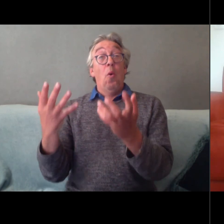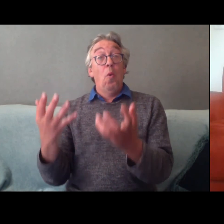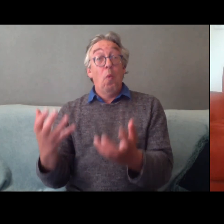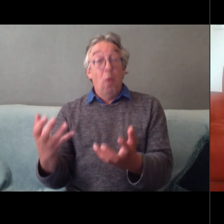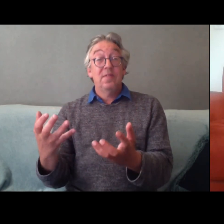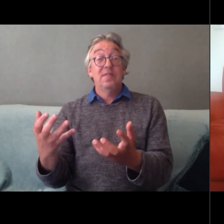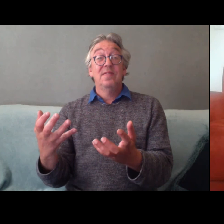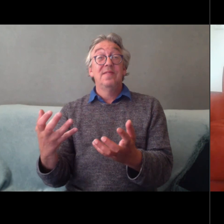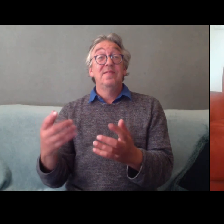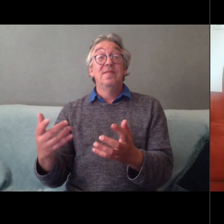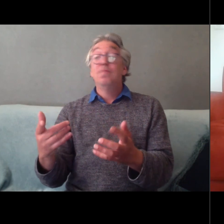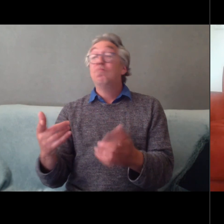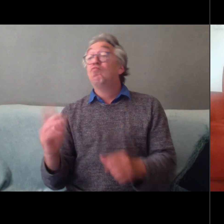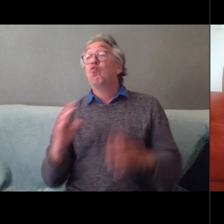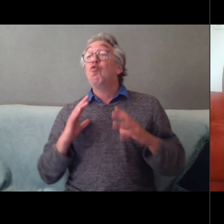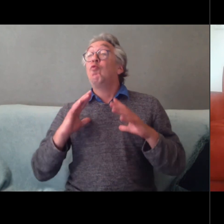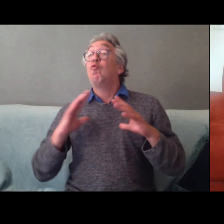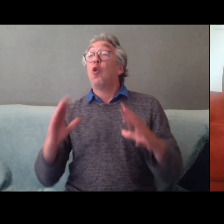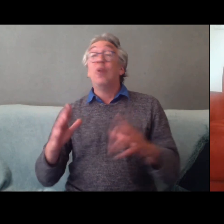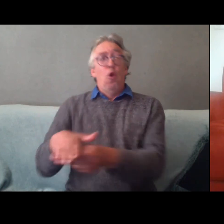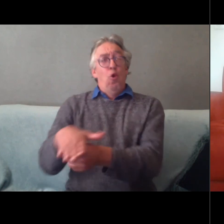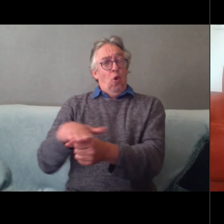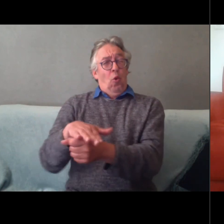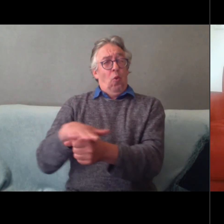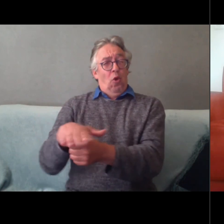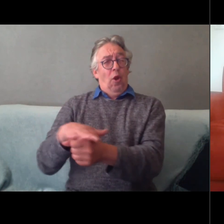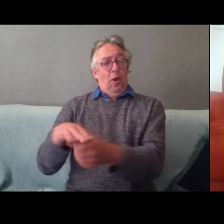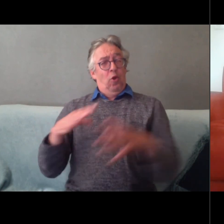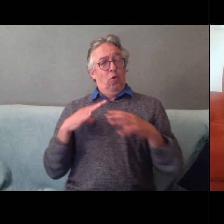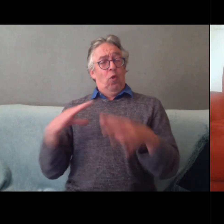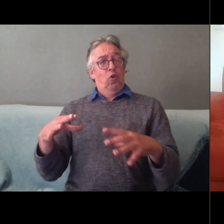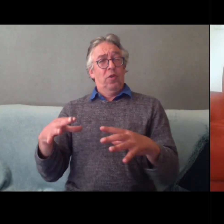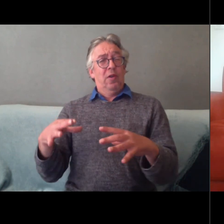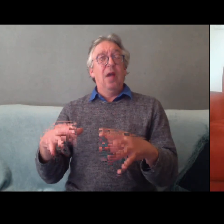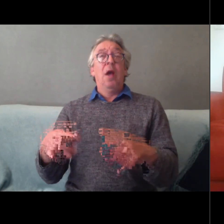without too much...